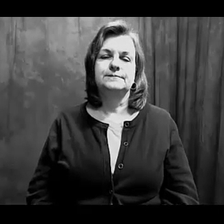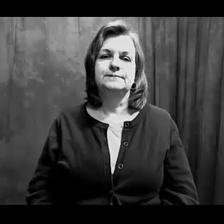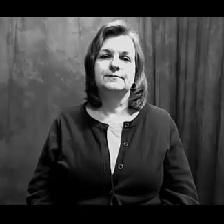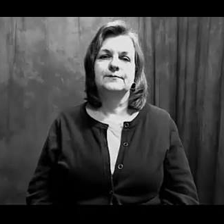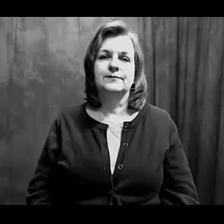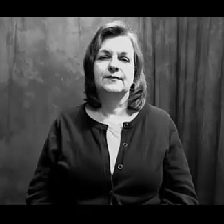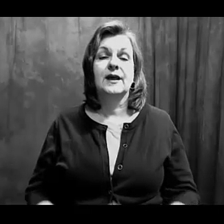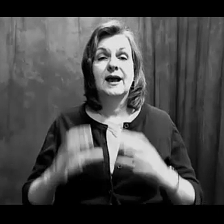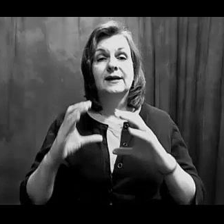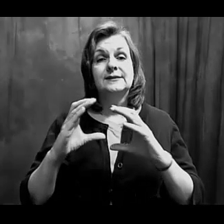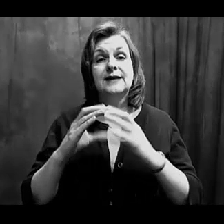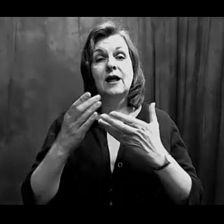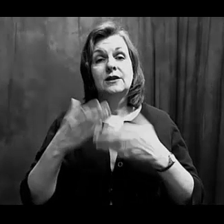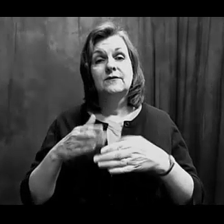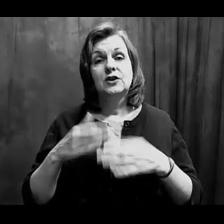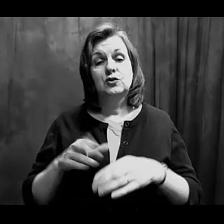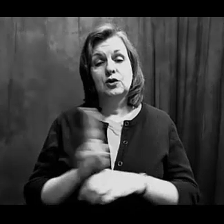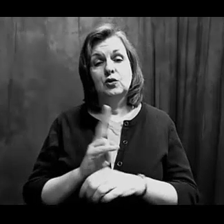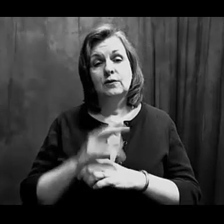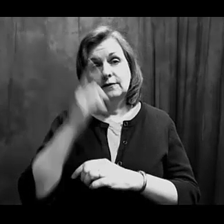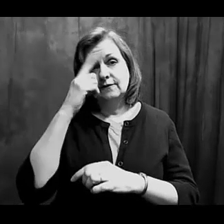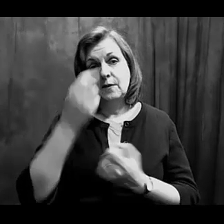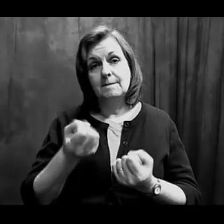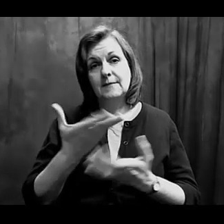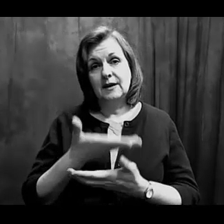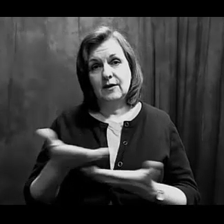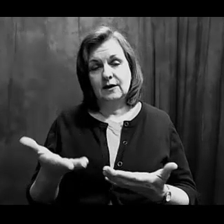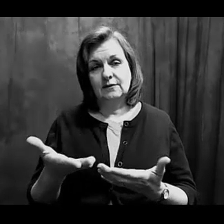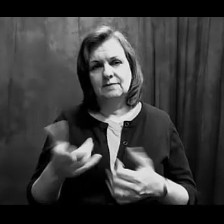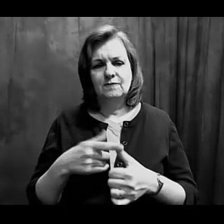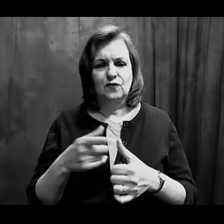so we can use cell division for a number of different things